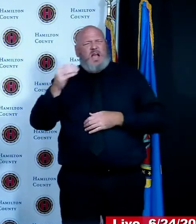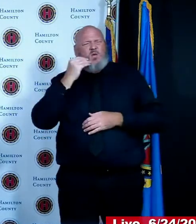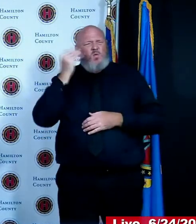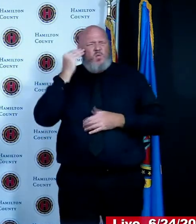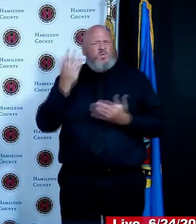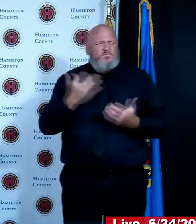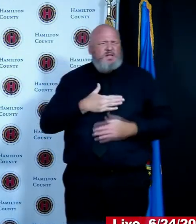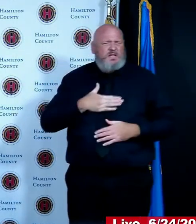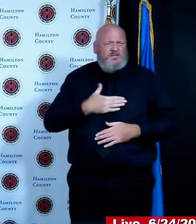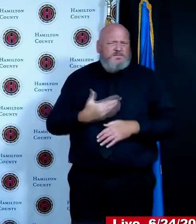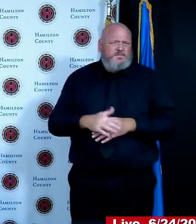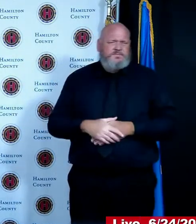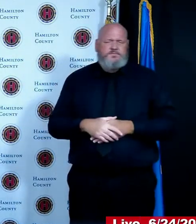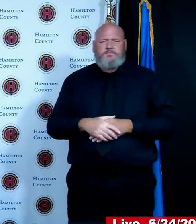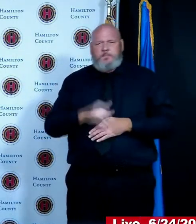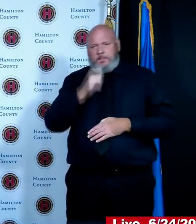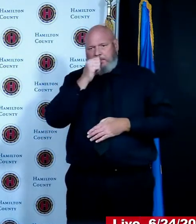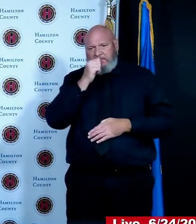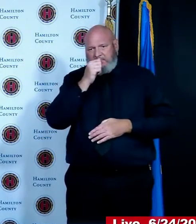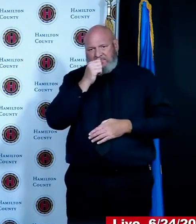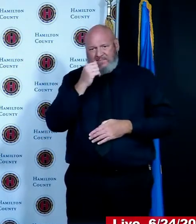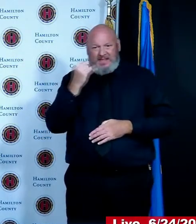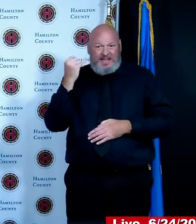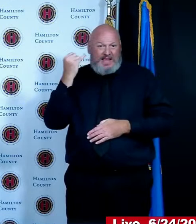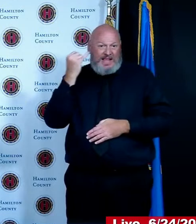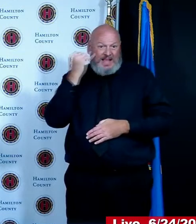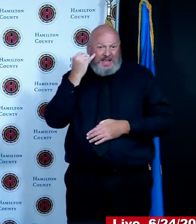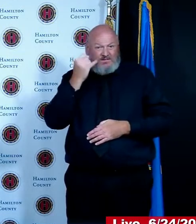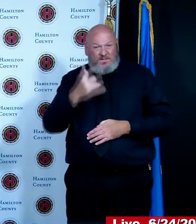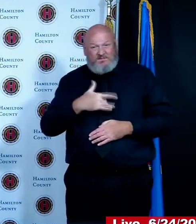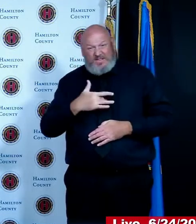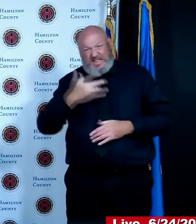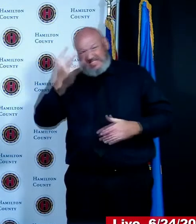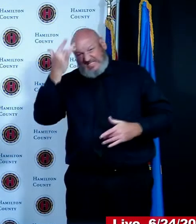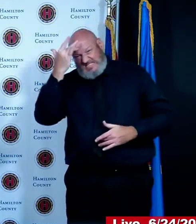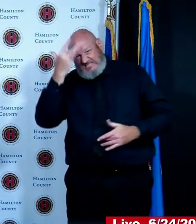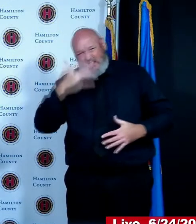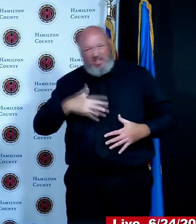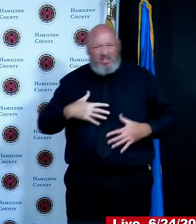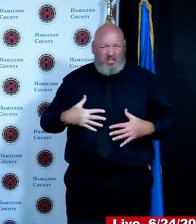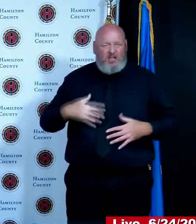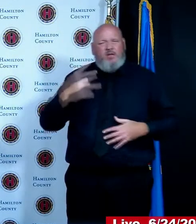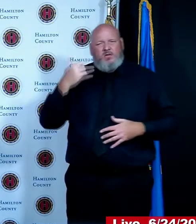our hospitals are doing well on capacity right now if you are a high risk